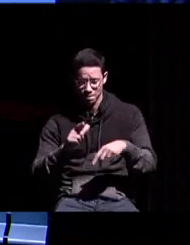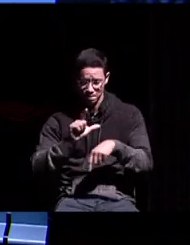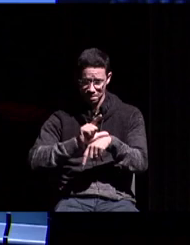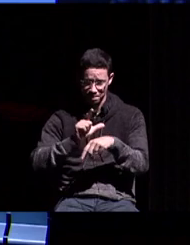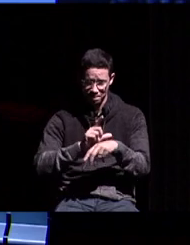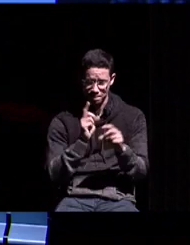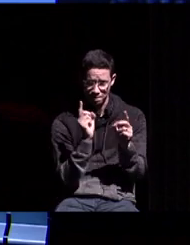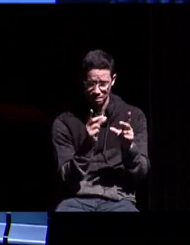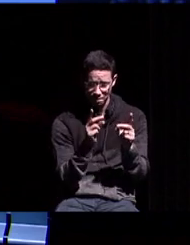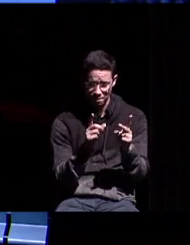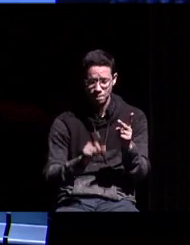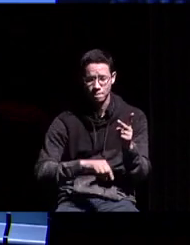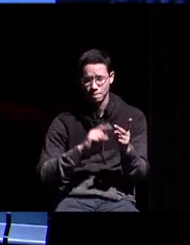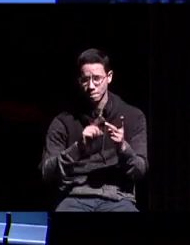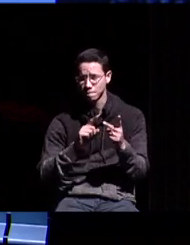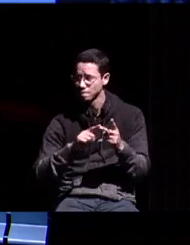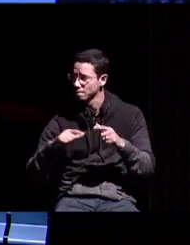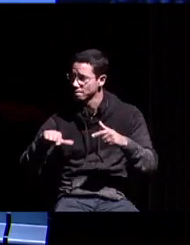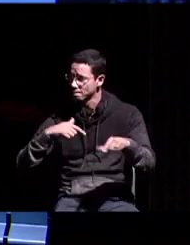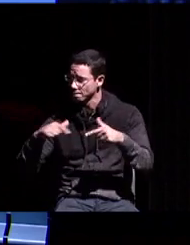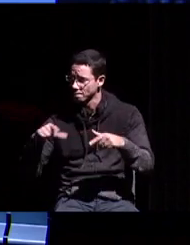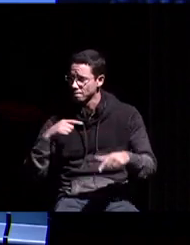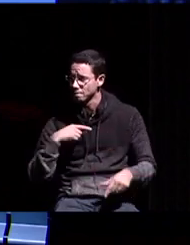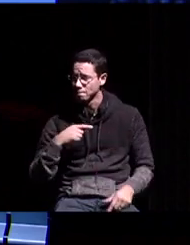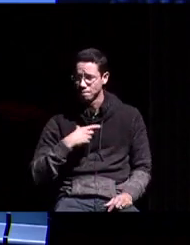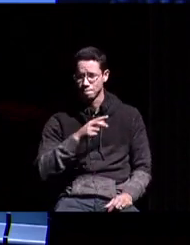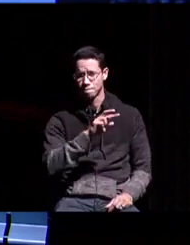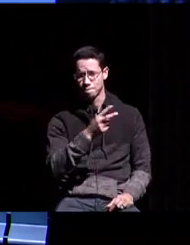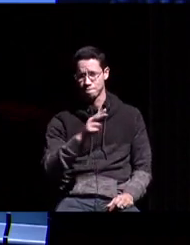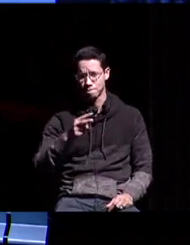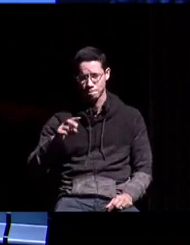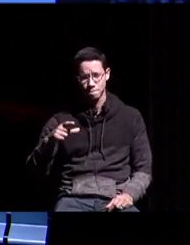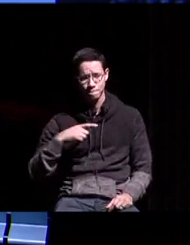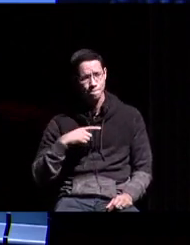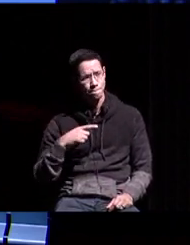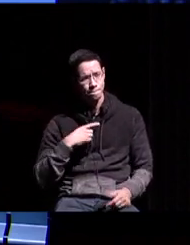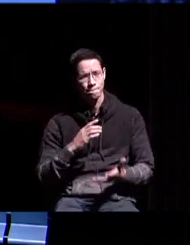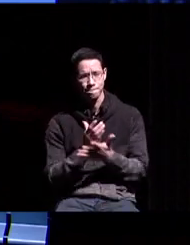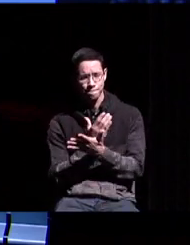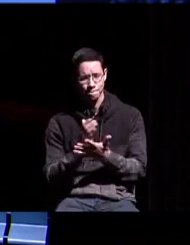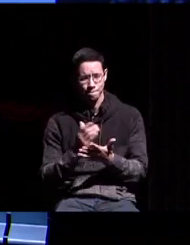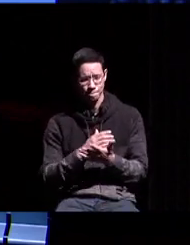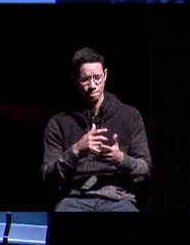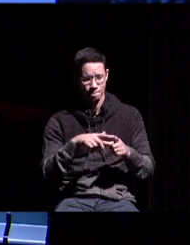second only to commerce. That is since the labor reform to this date.